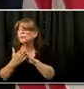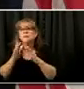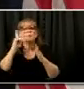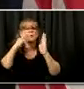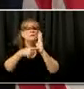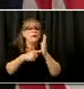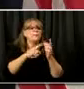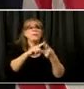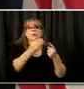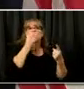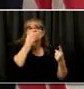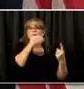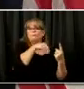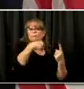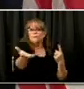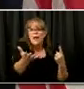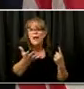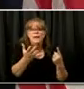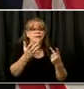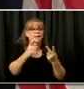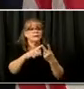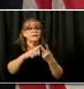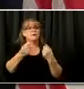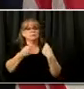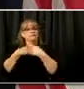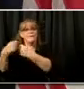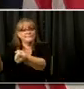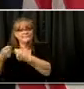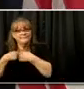and for business leaders i want business leaders to think about what role they can play in this